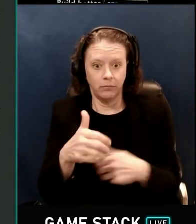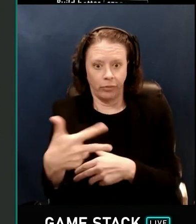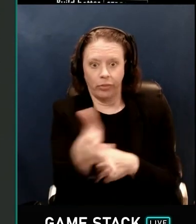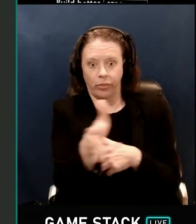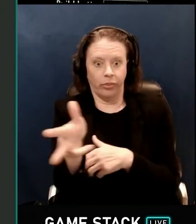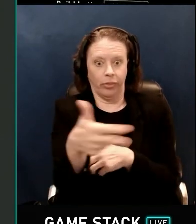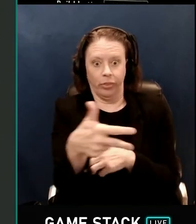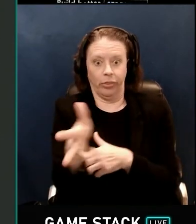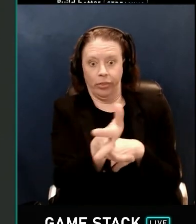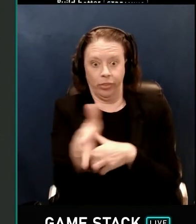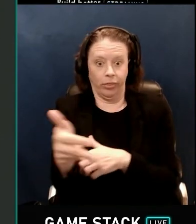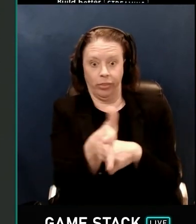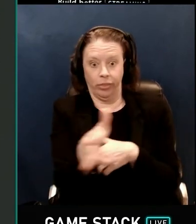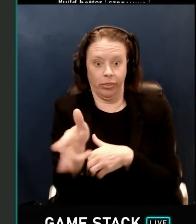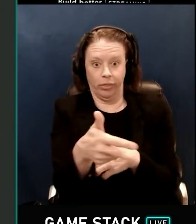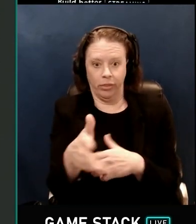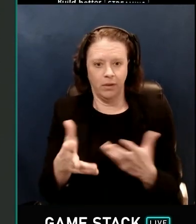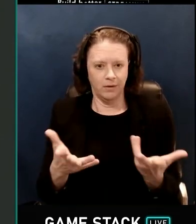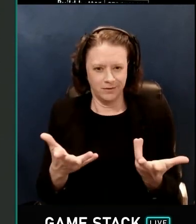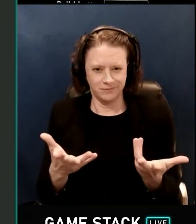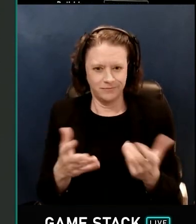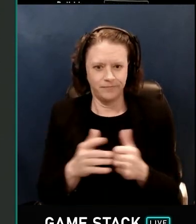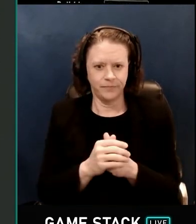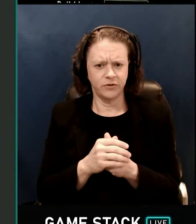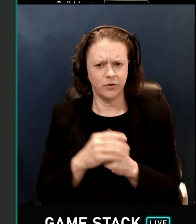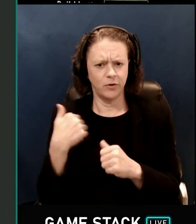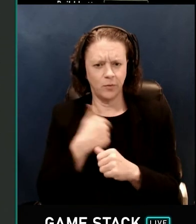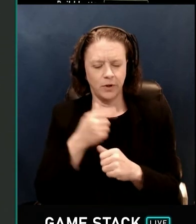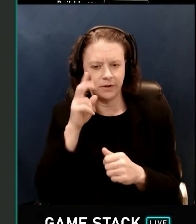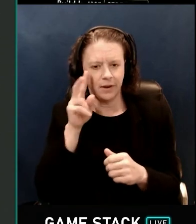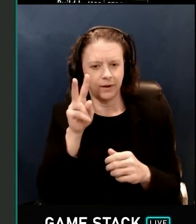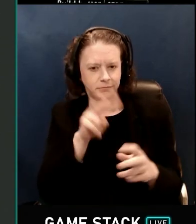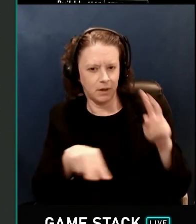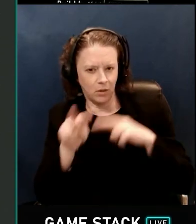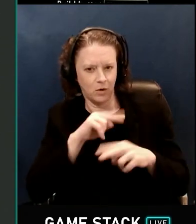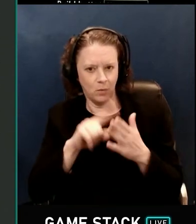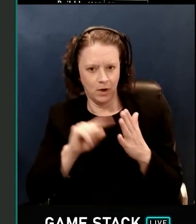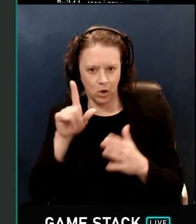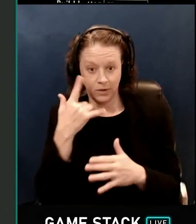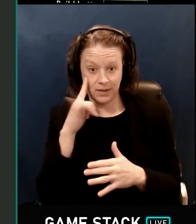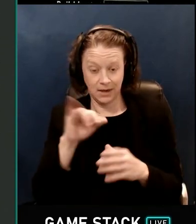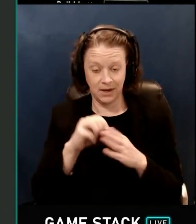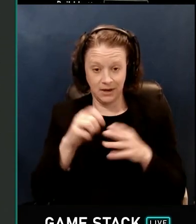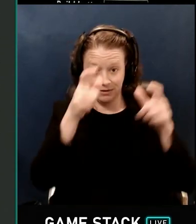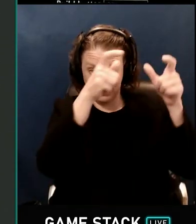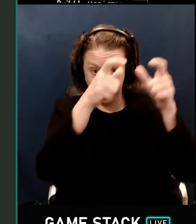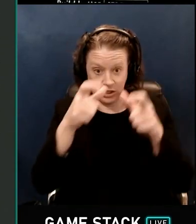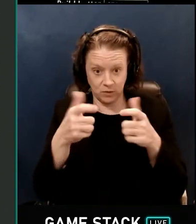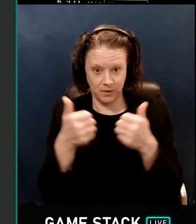So, we're gonna take a look at what that looks like in our spaceship game, this time running in full speed,